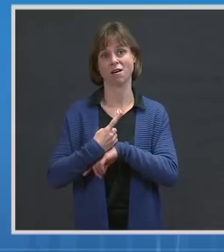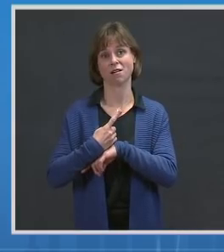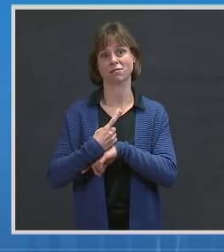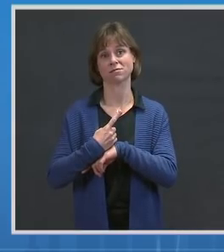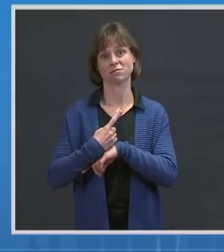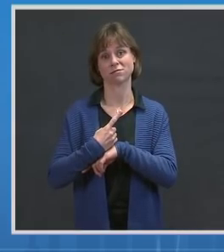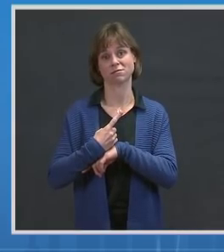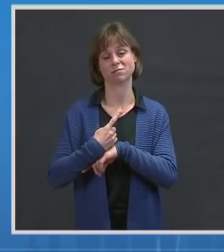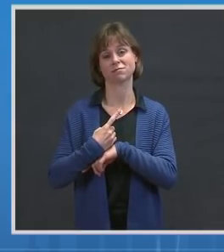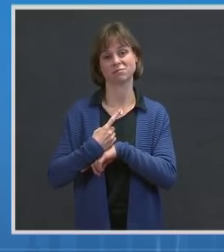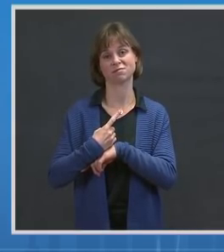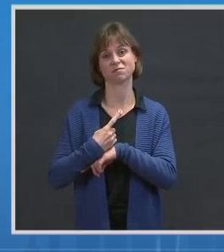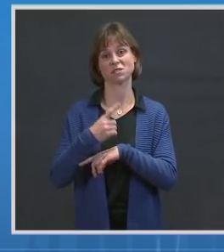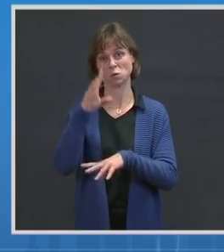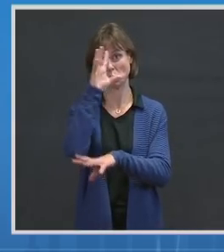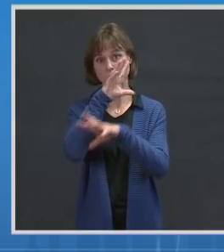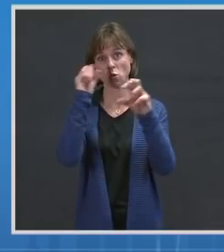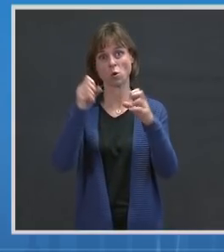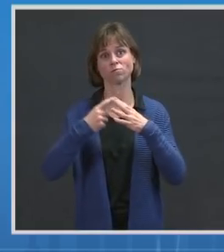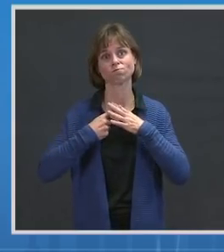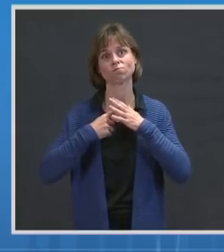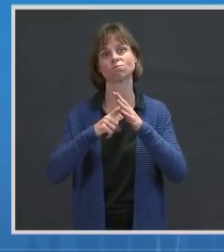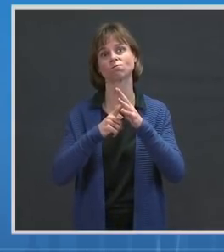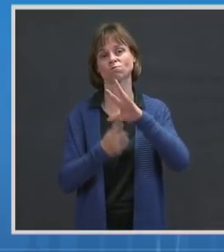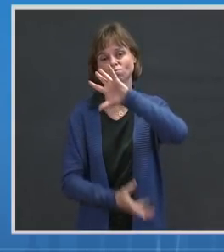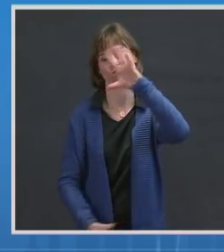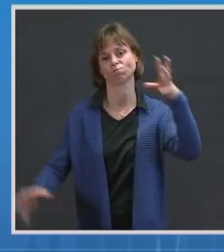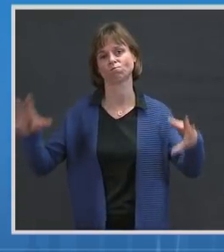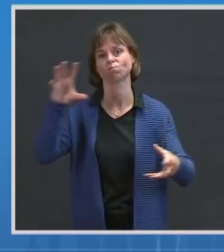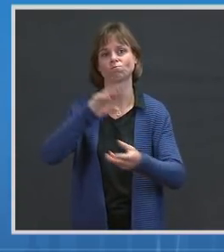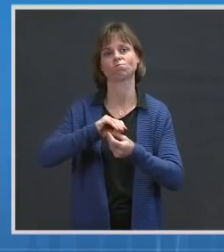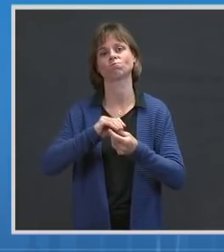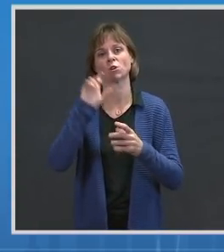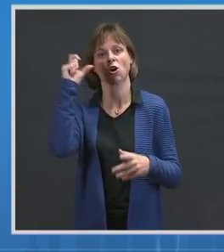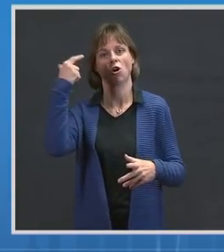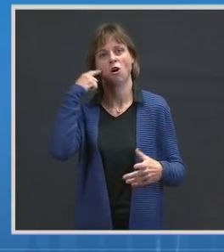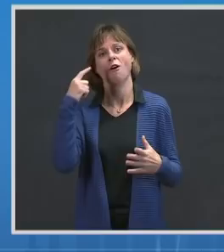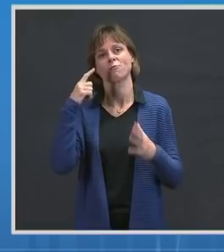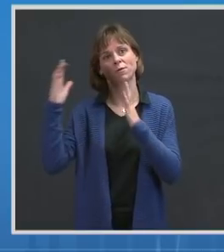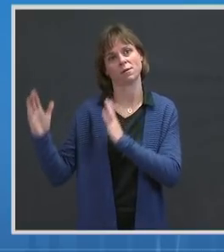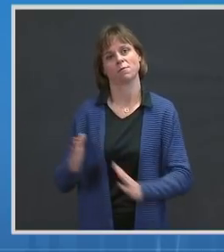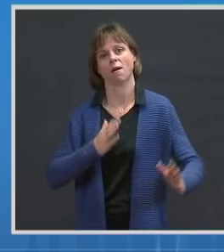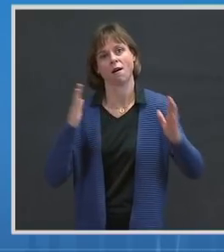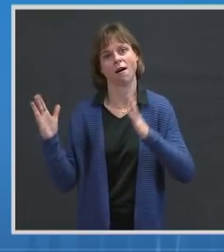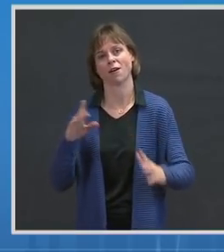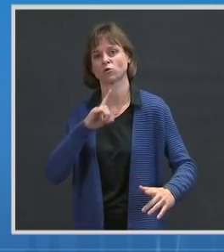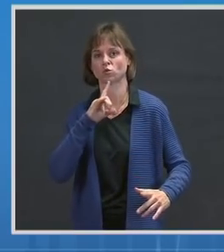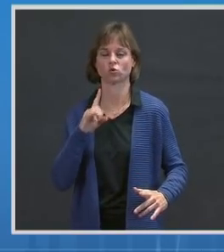his comprehensive whole-of-government strategy to beat the COVID-19 pandemic.